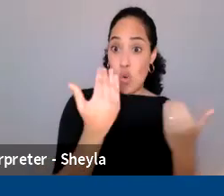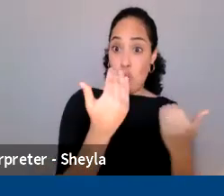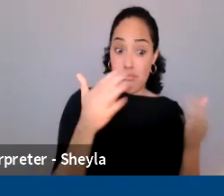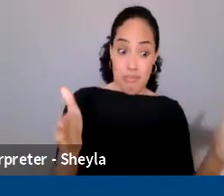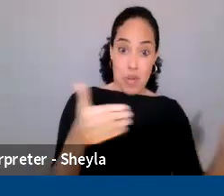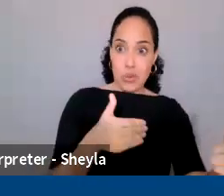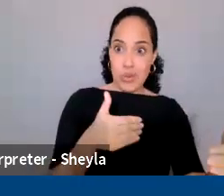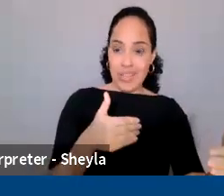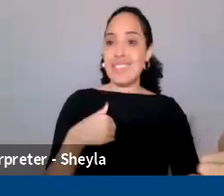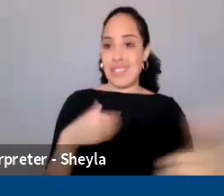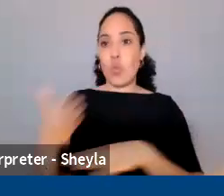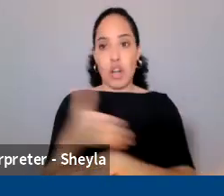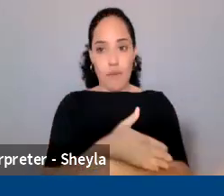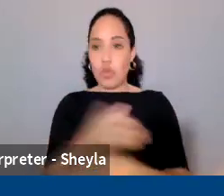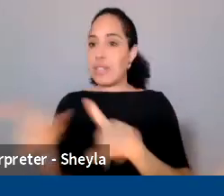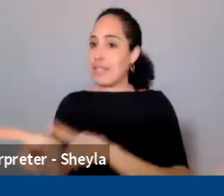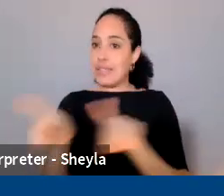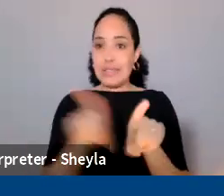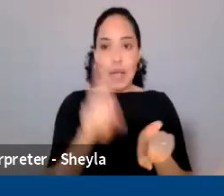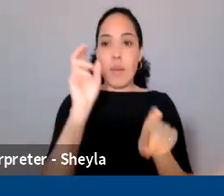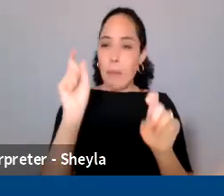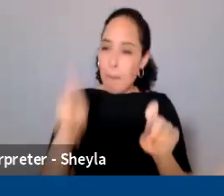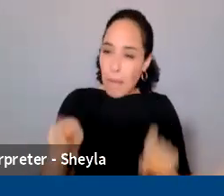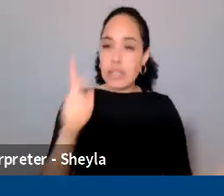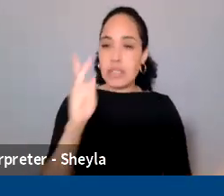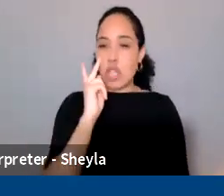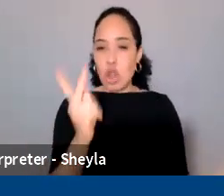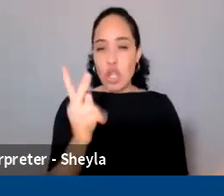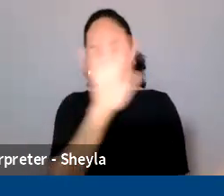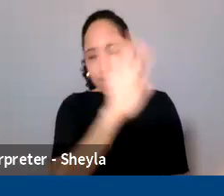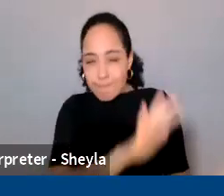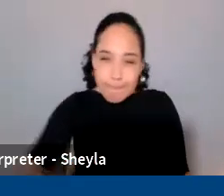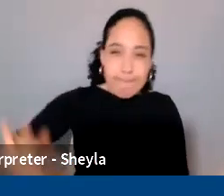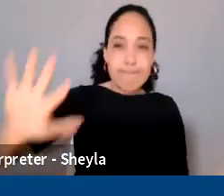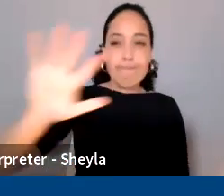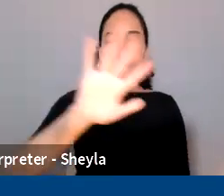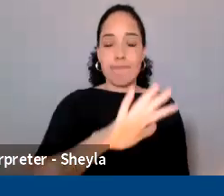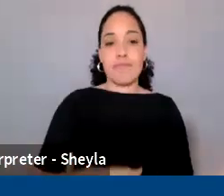so uh you know really if you're in one of those counties uh check there's a lot of information